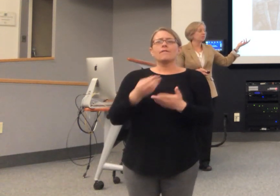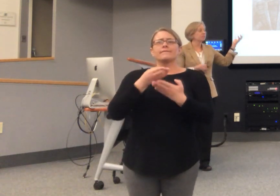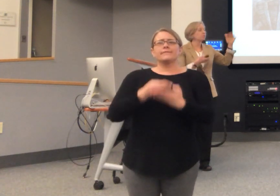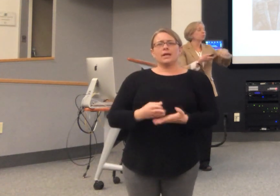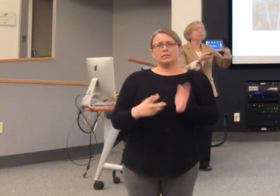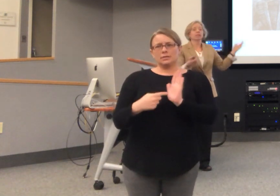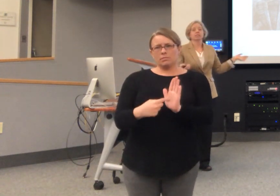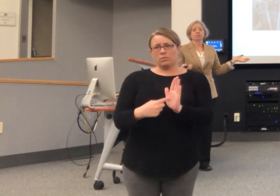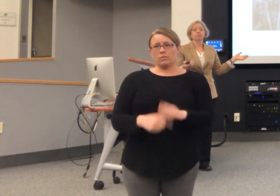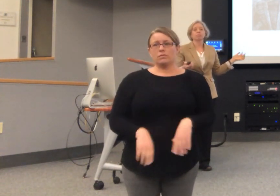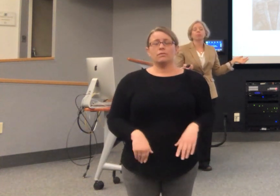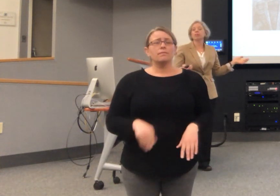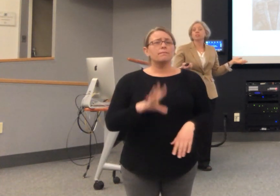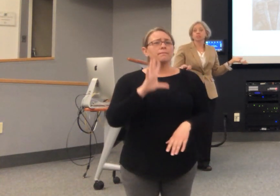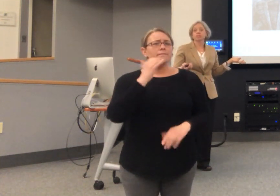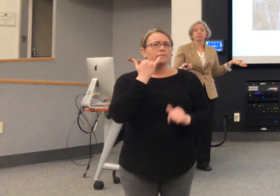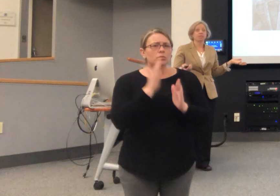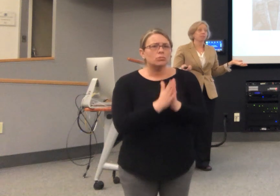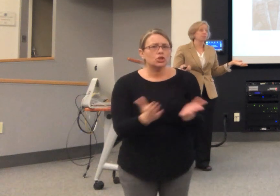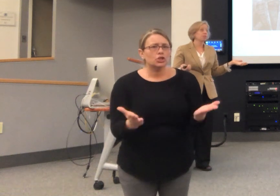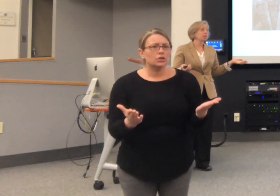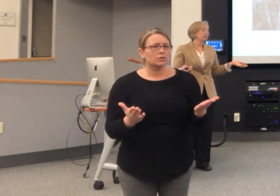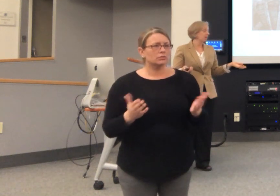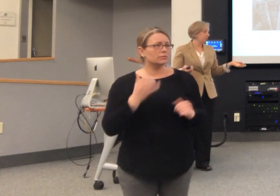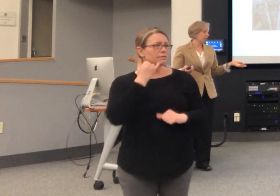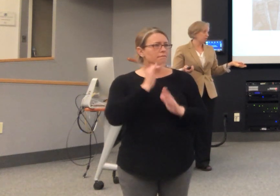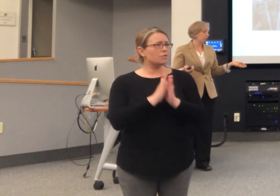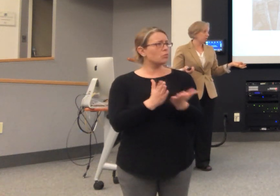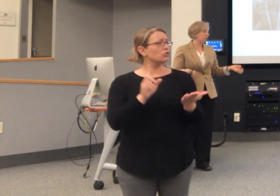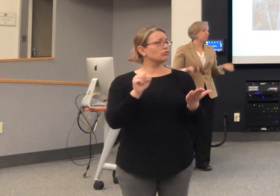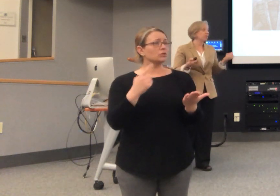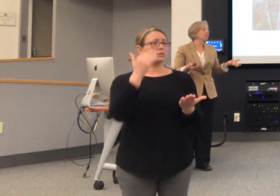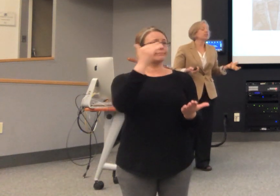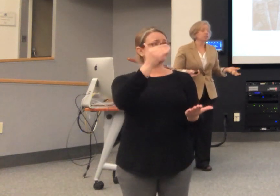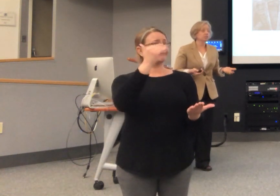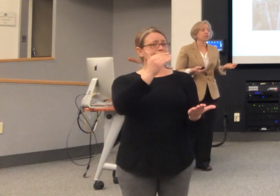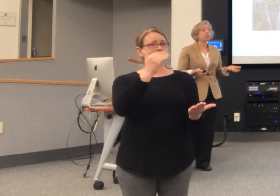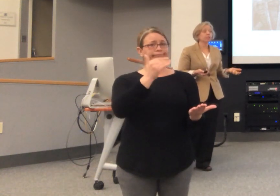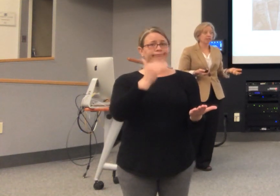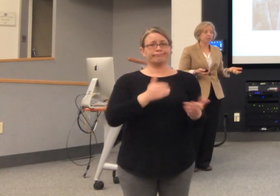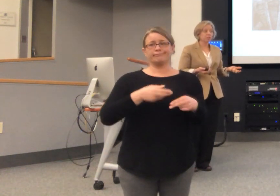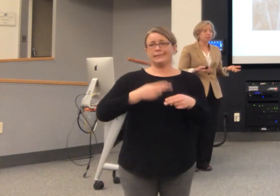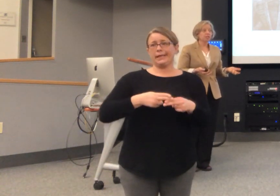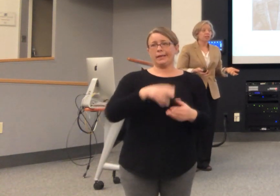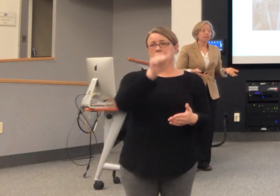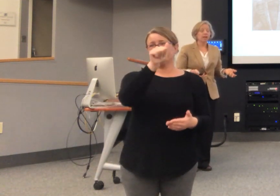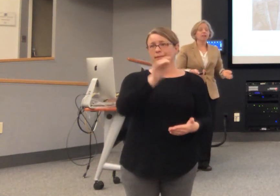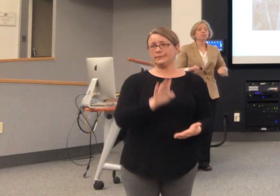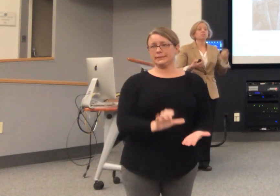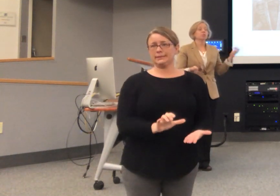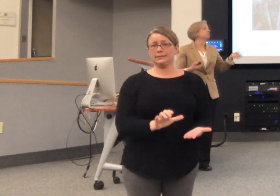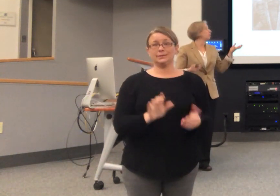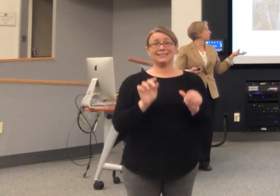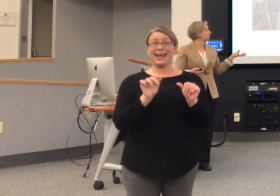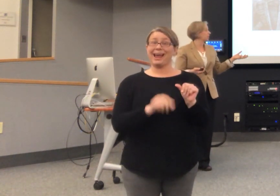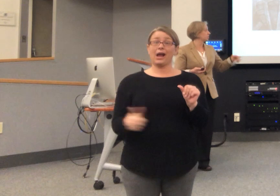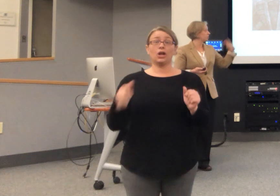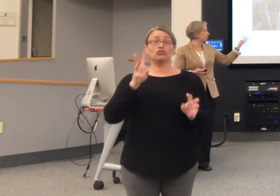It's just organized, it's a bunch of lists of names in alphabetical order. There's nothing inherently very creative in that and so it's not protected.